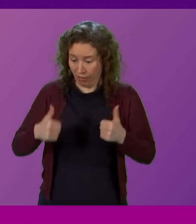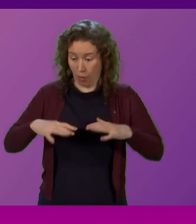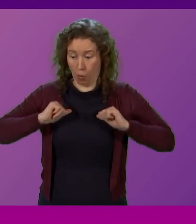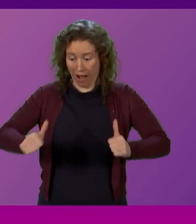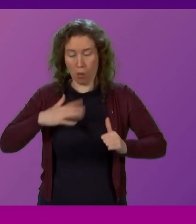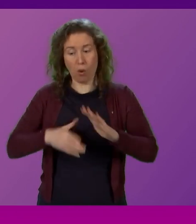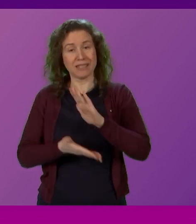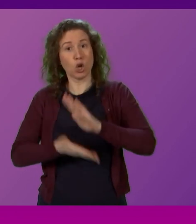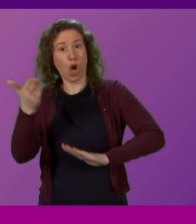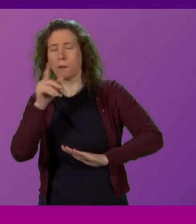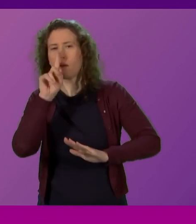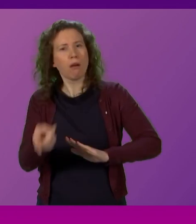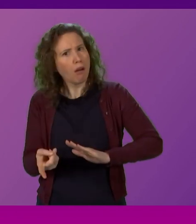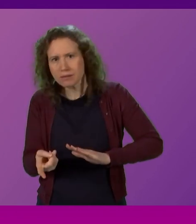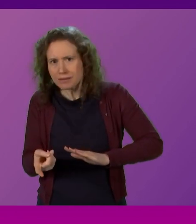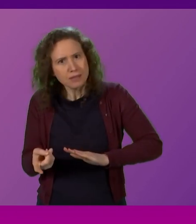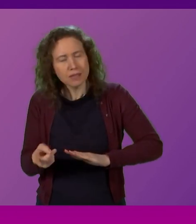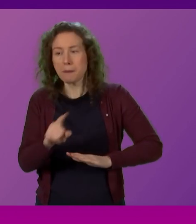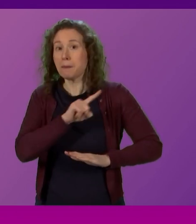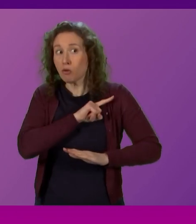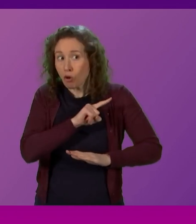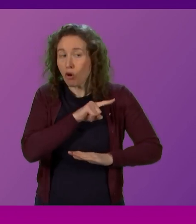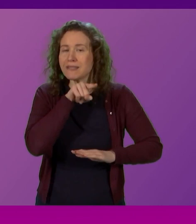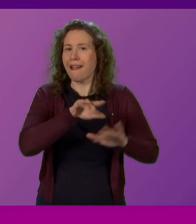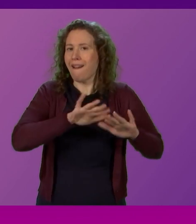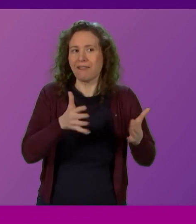because the First Minister and her Government have not dealt with bed blocking.